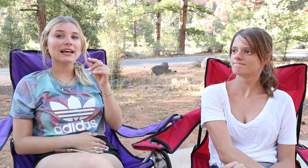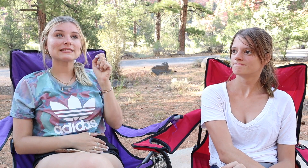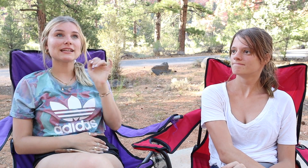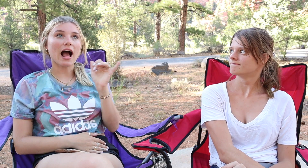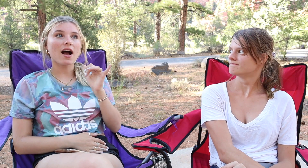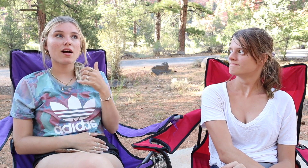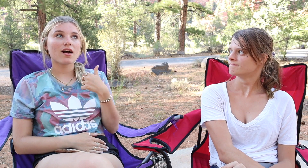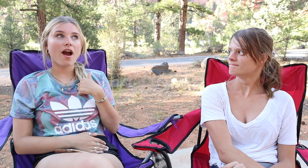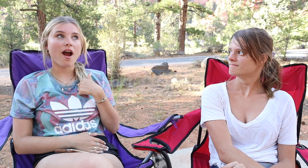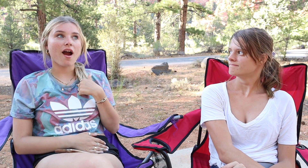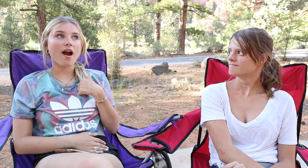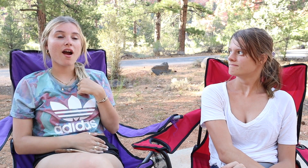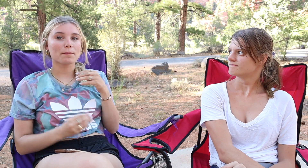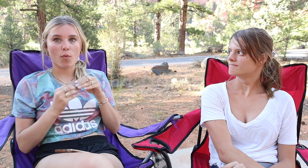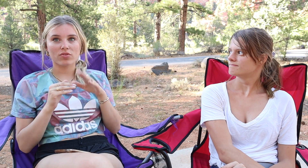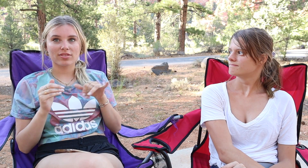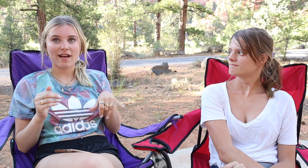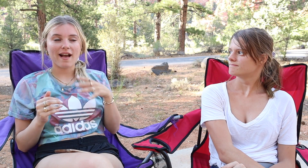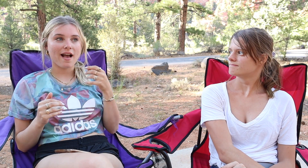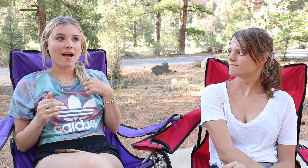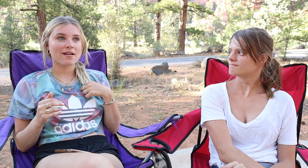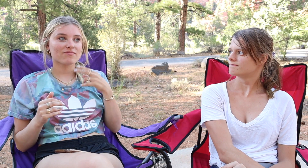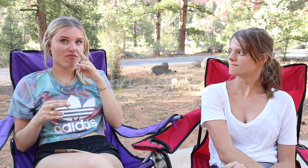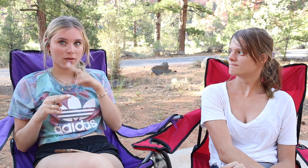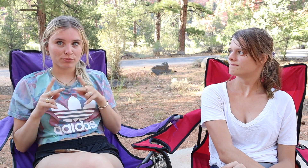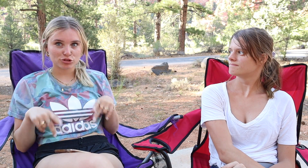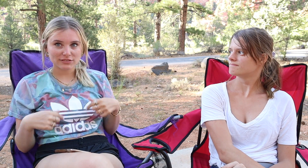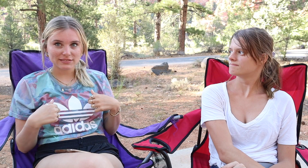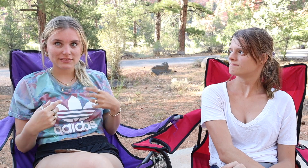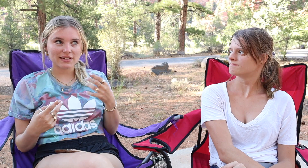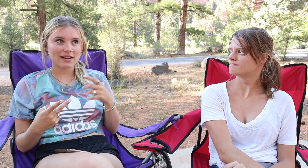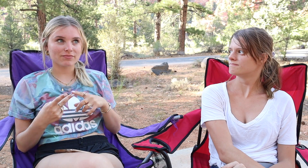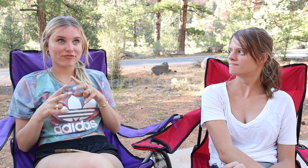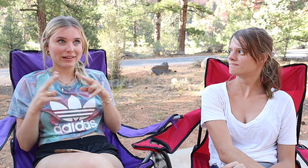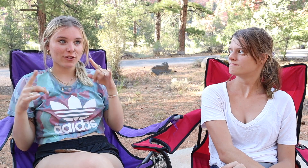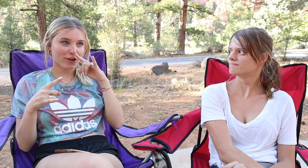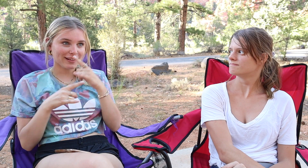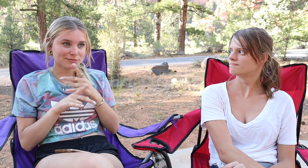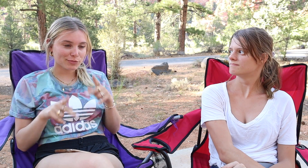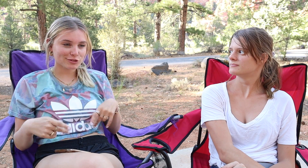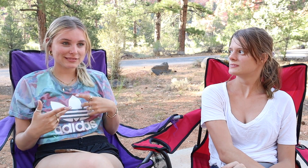it is like I am more than that I am a fun person I can be very sarcastic person